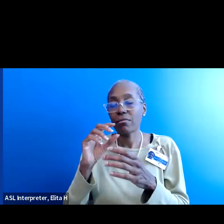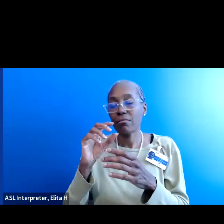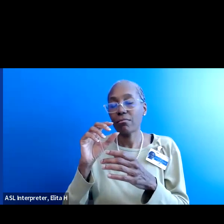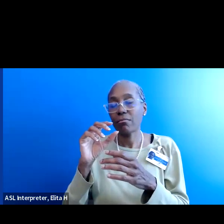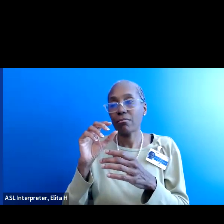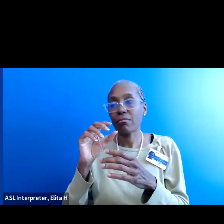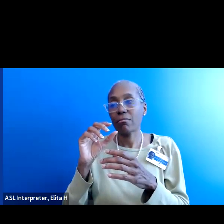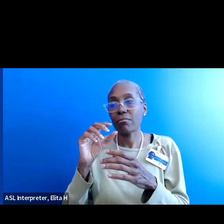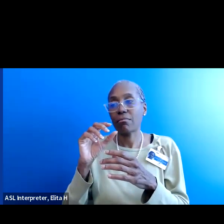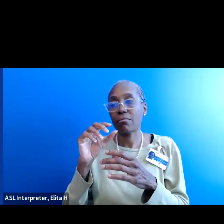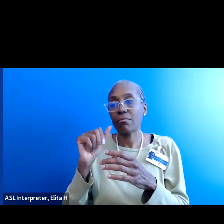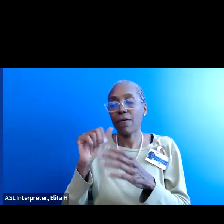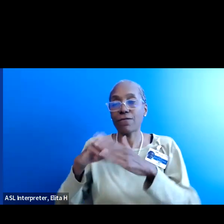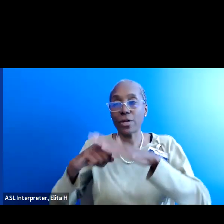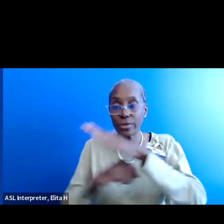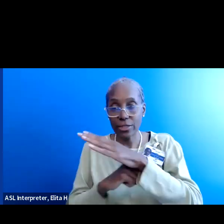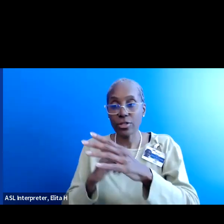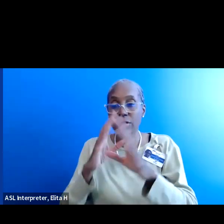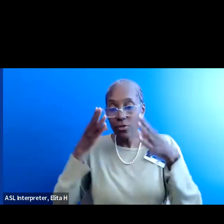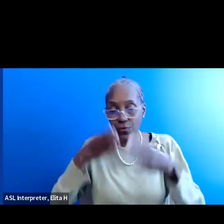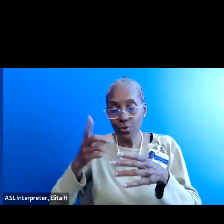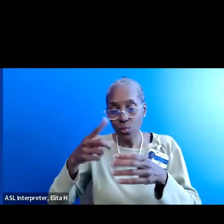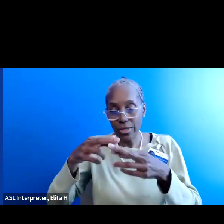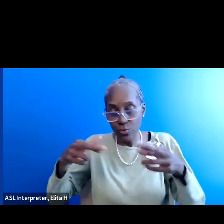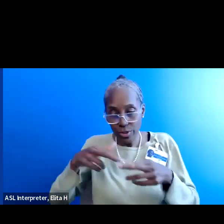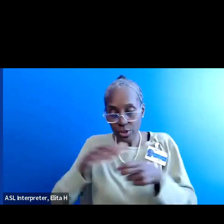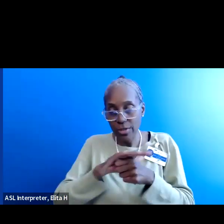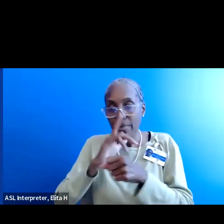region instead of the entire state but they're still part statewide program.